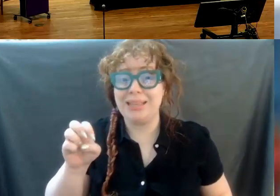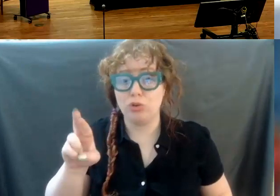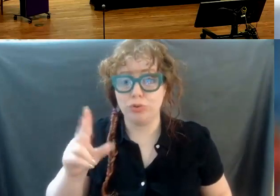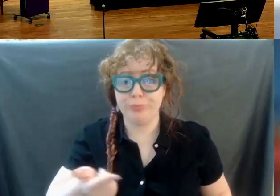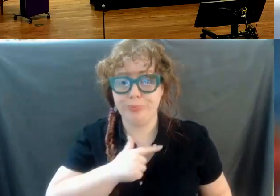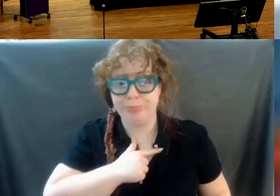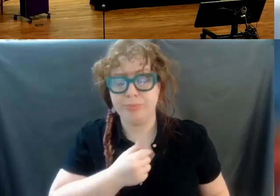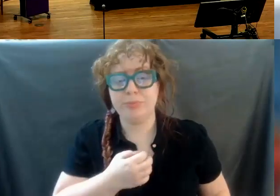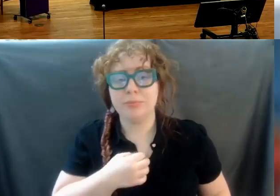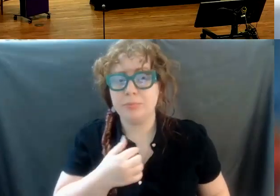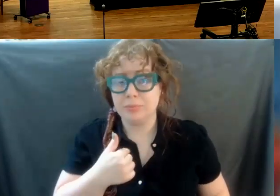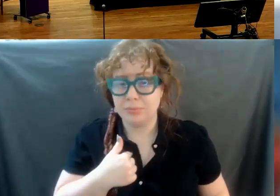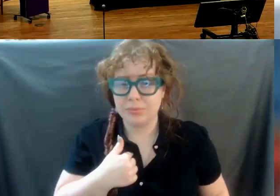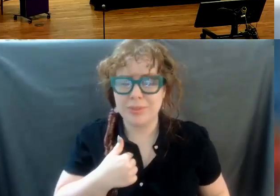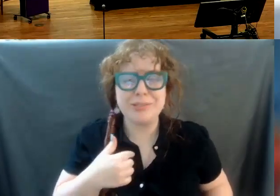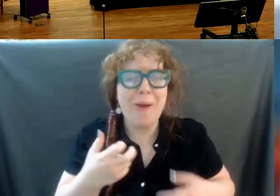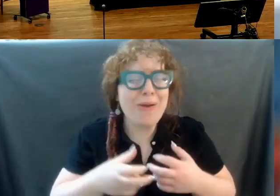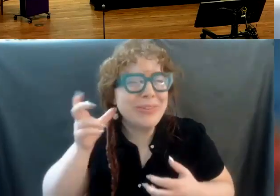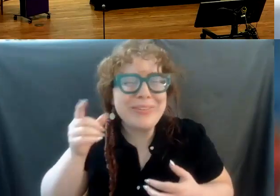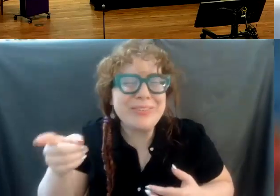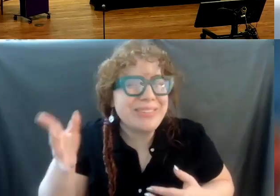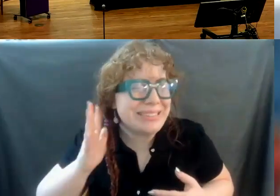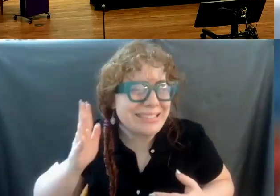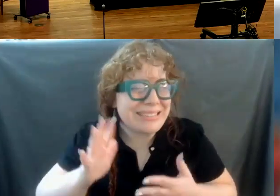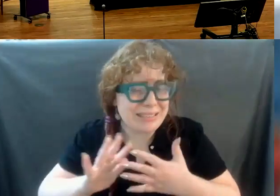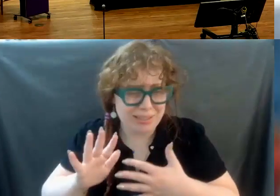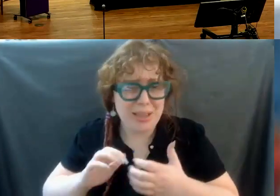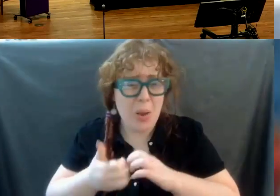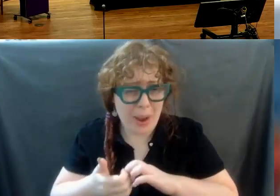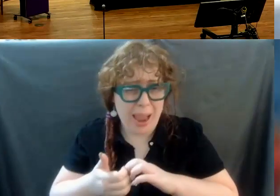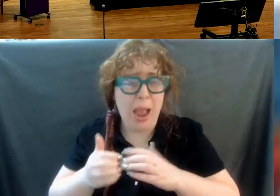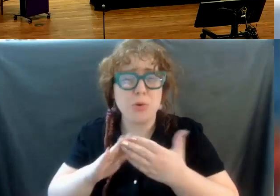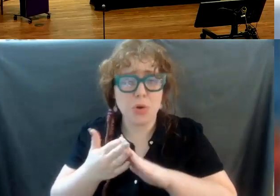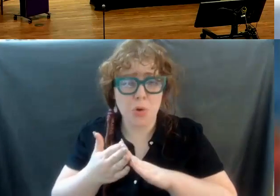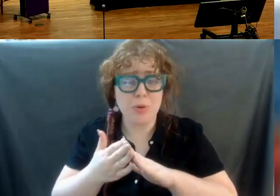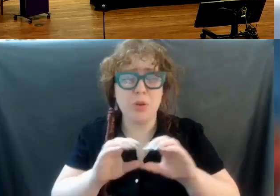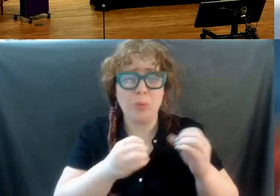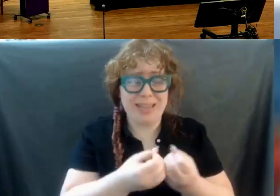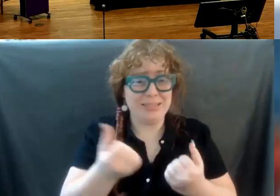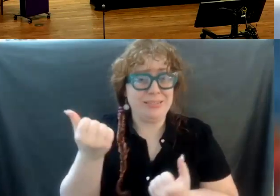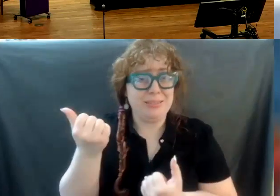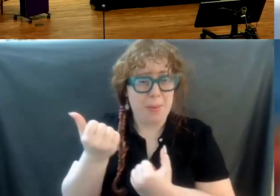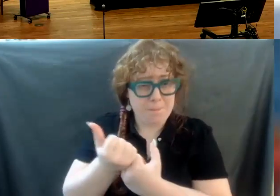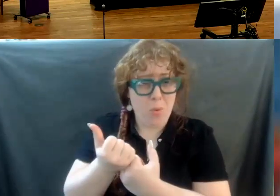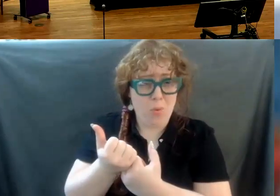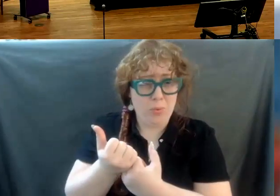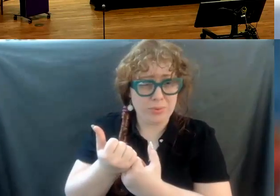because I can barely hear you, but how can community organizations help the communities? I mean, how can or do they separate communities when it comes disabilities